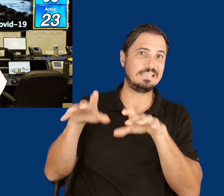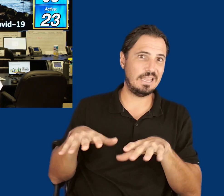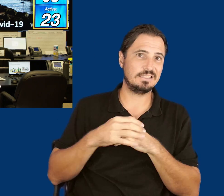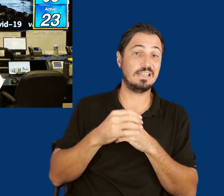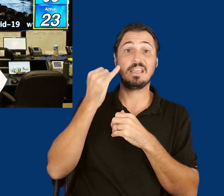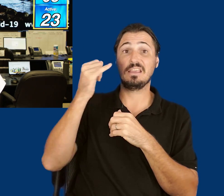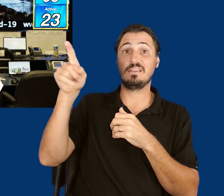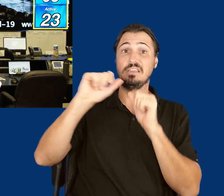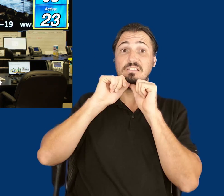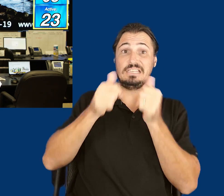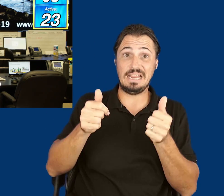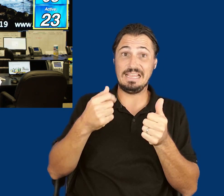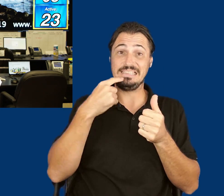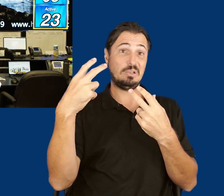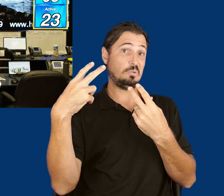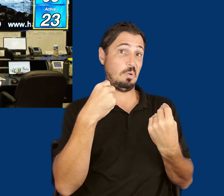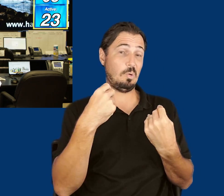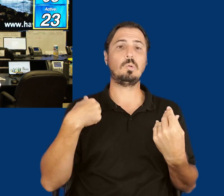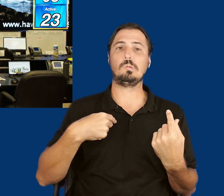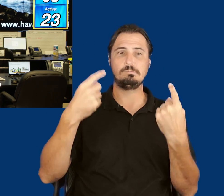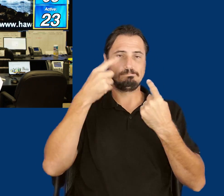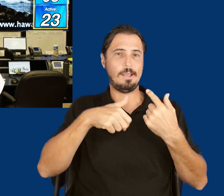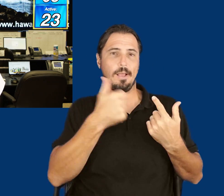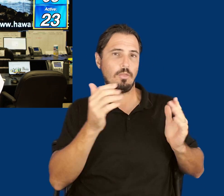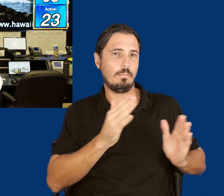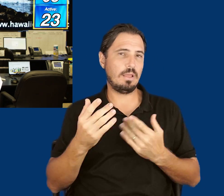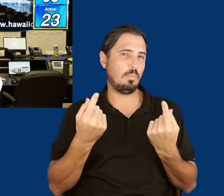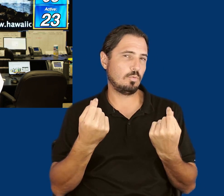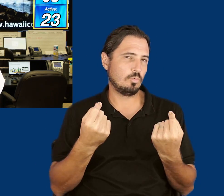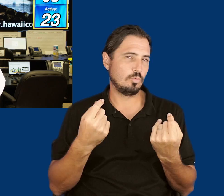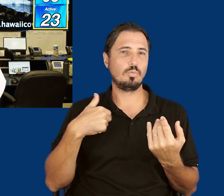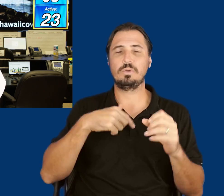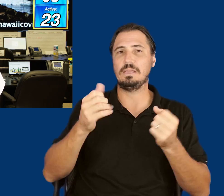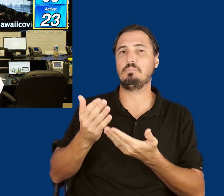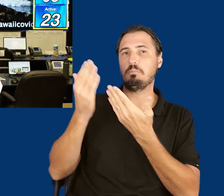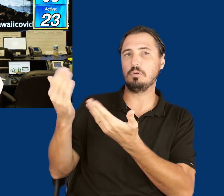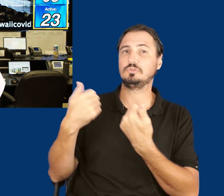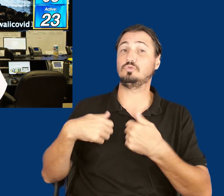are considering other protective measures we could propose to bolster the state’s program and address our island’s unique needs.